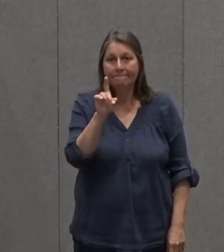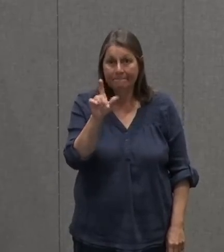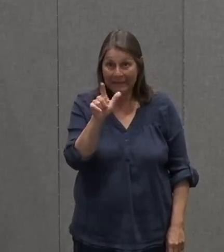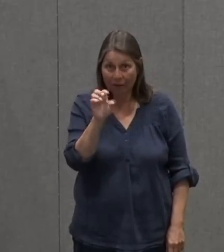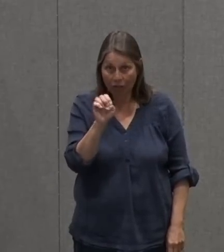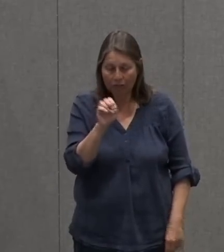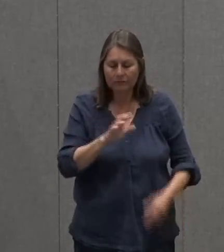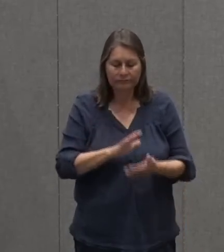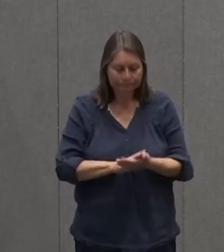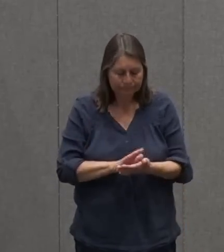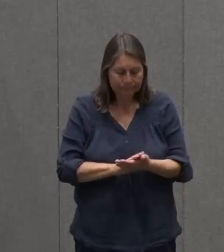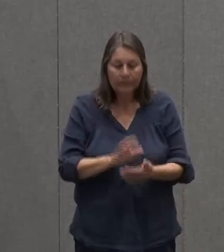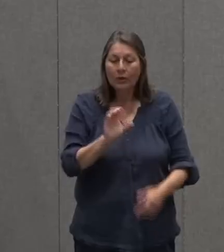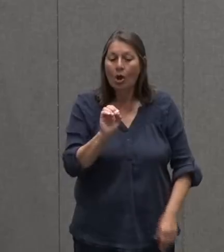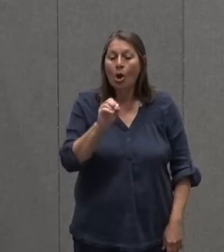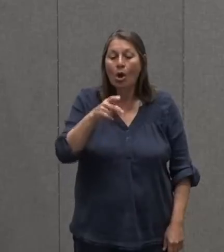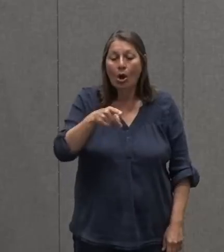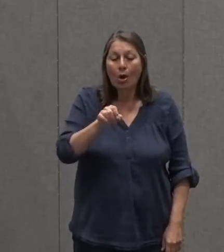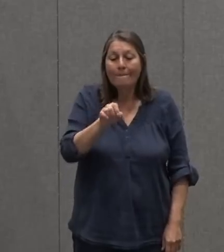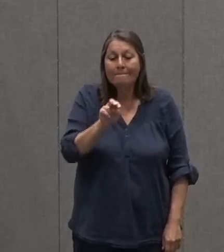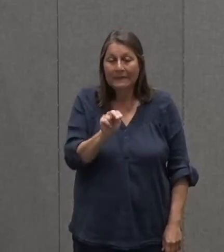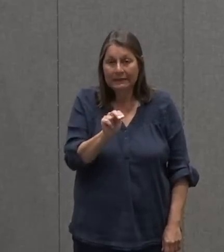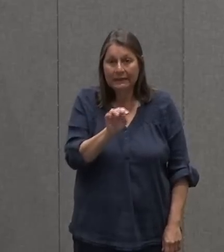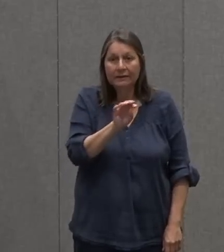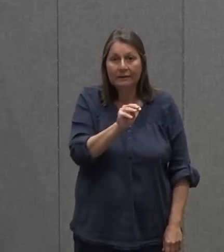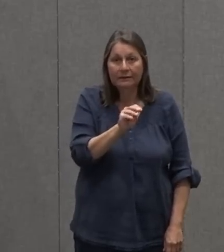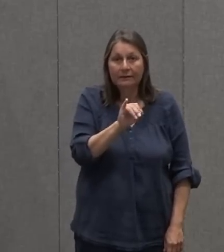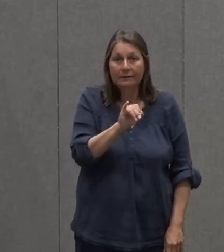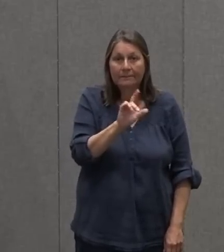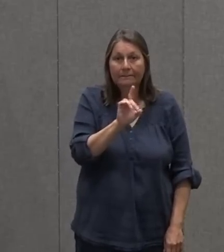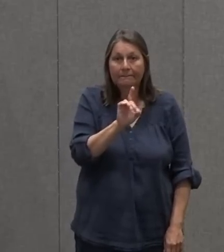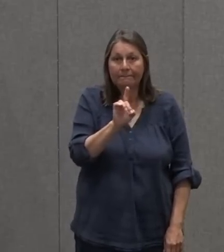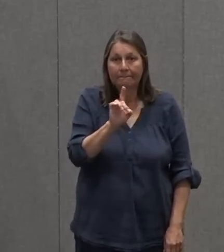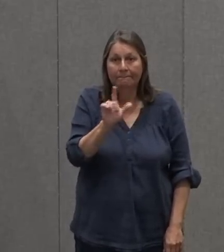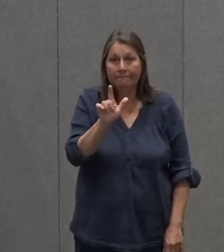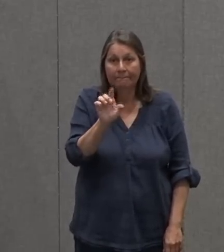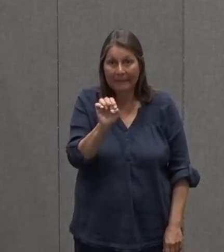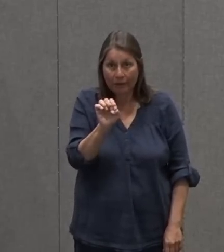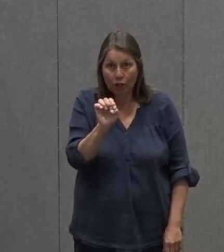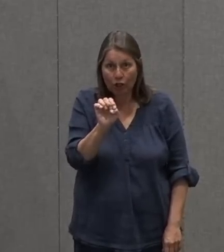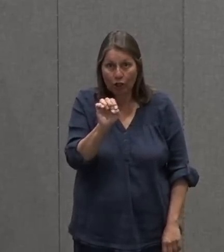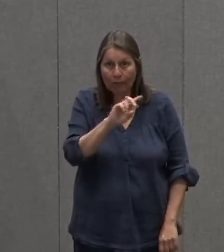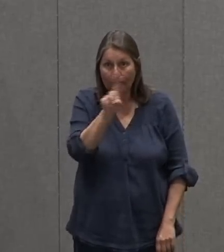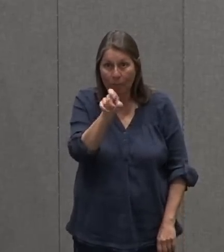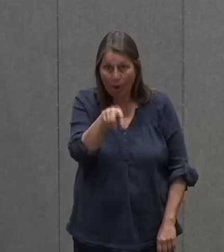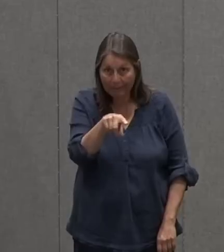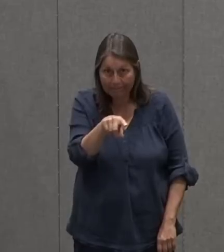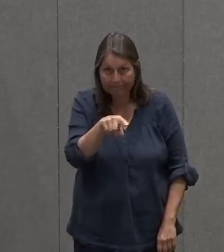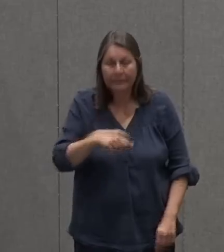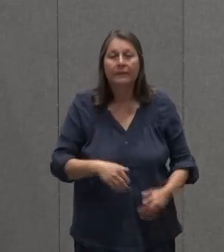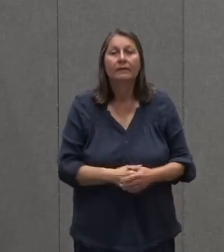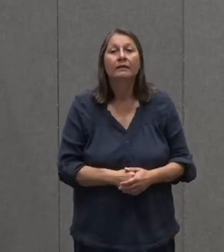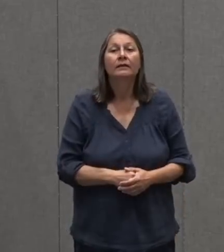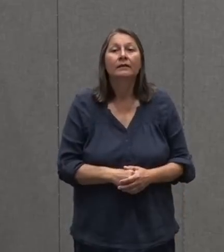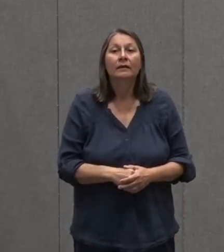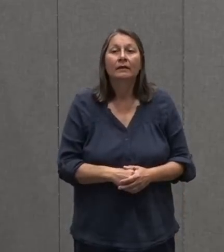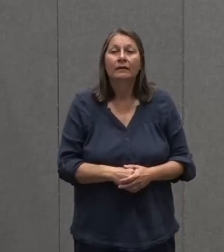so I'm gonna try something and just see how this works. So, if you notice these are kind of